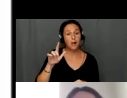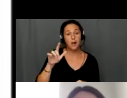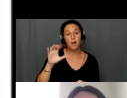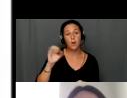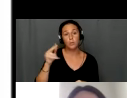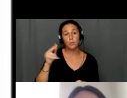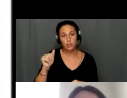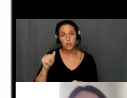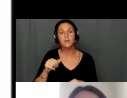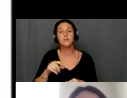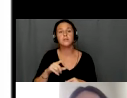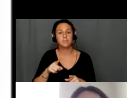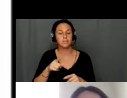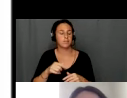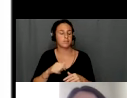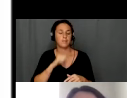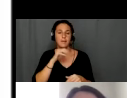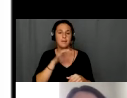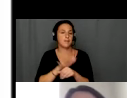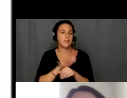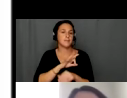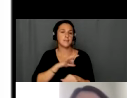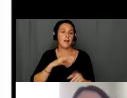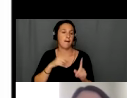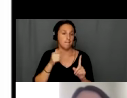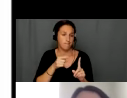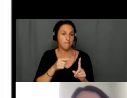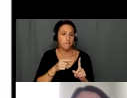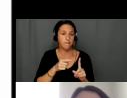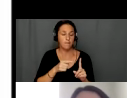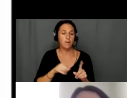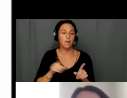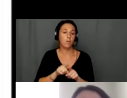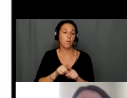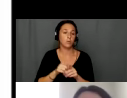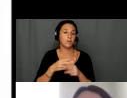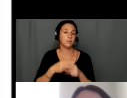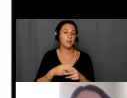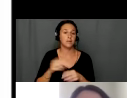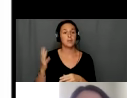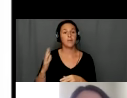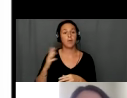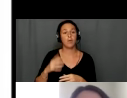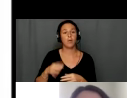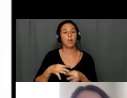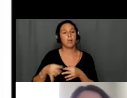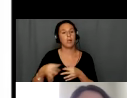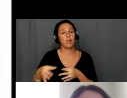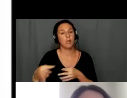historically understaffed. We found, as mentioned before, There's been a delay in adopting an indoor heat standard.